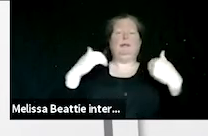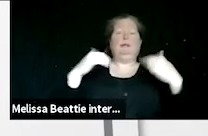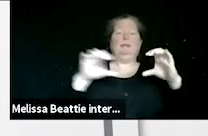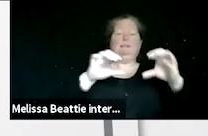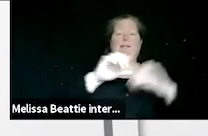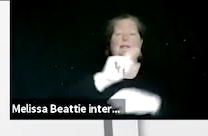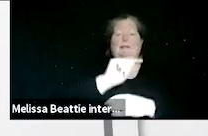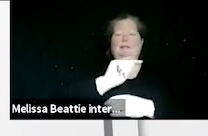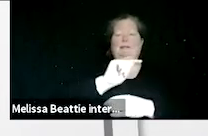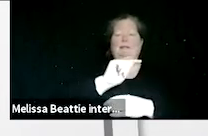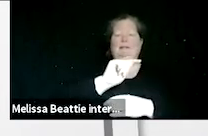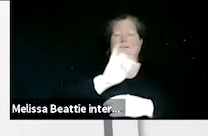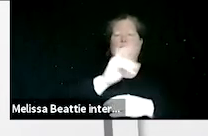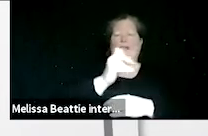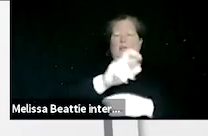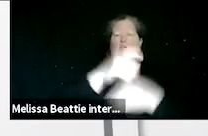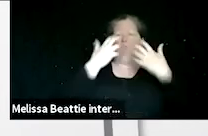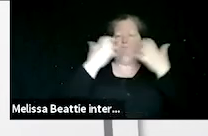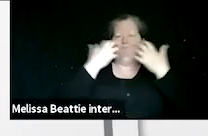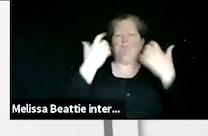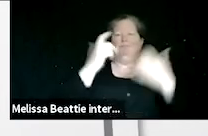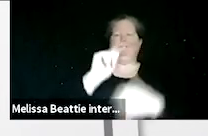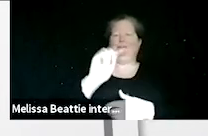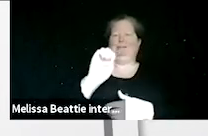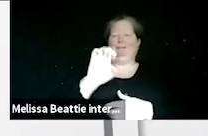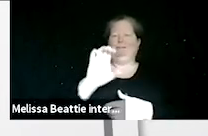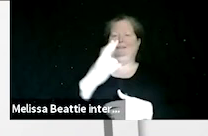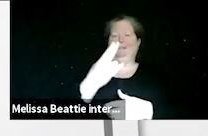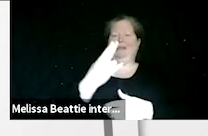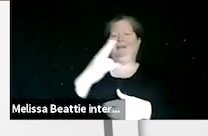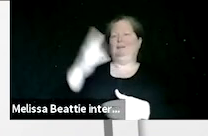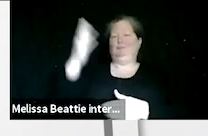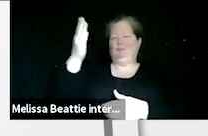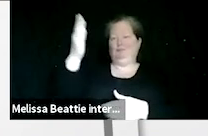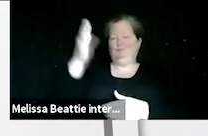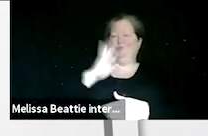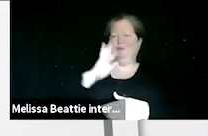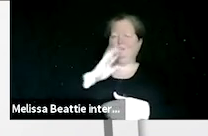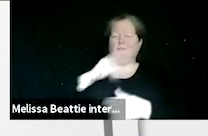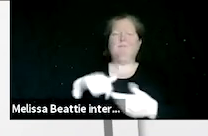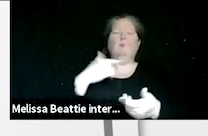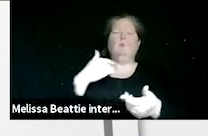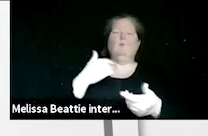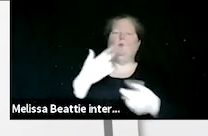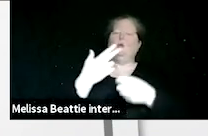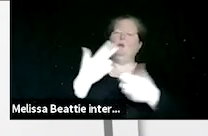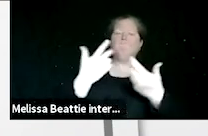Ben Woelk: Wallace library and we had different discussions about different security topics.